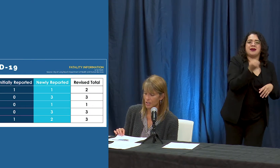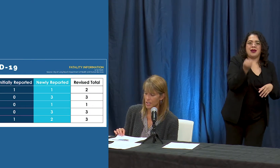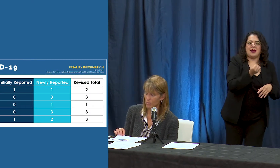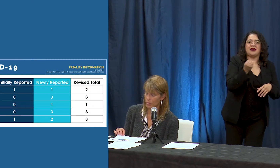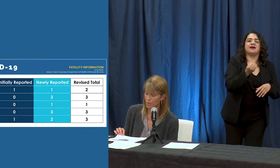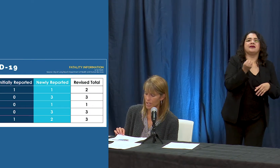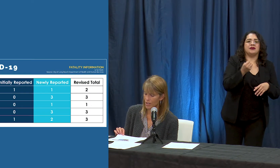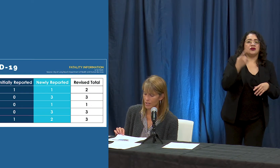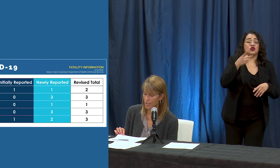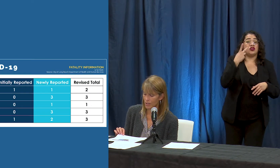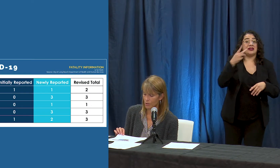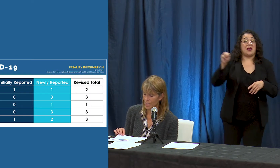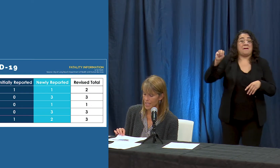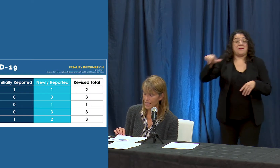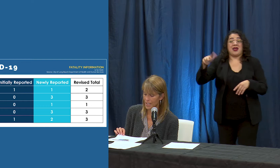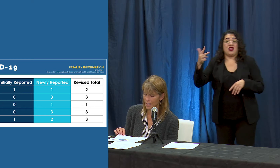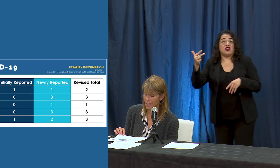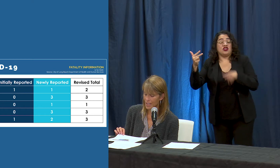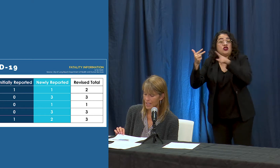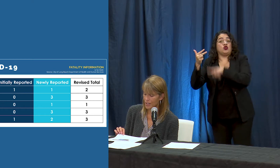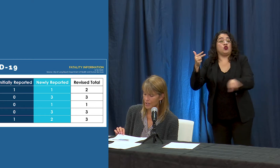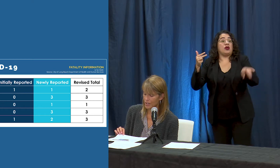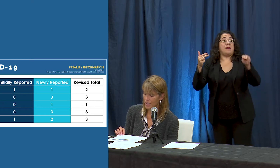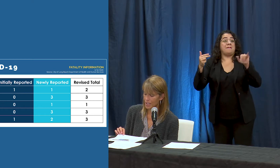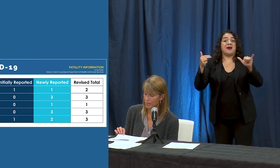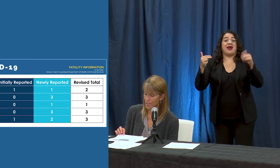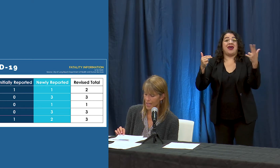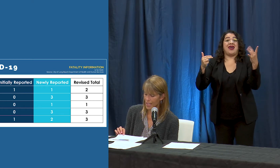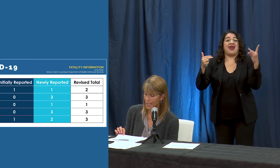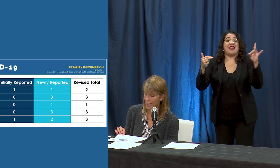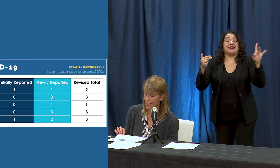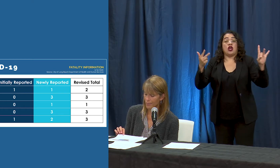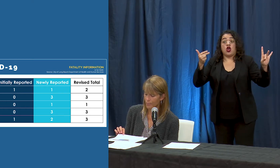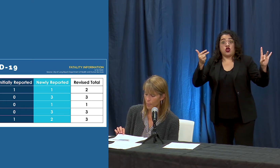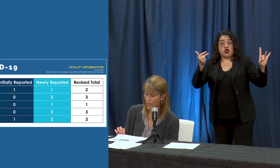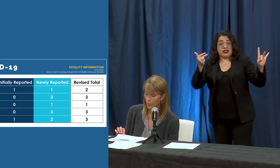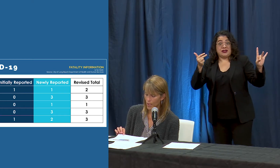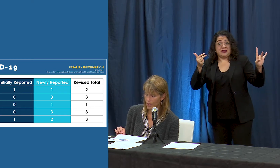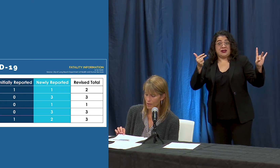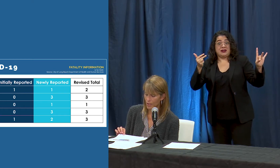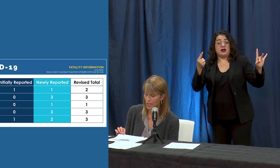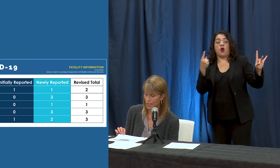can see between May 13th through May 18th and the 13th we had 1 new death